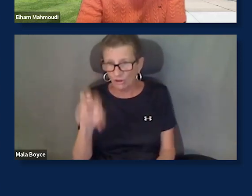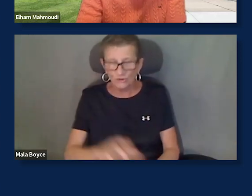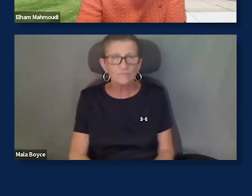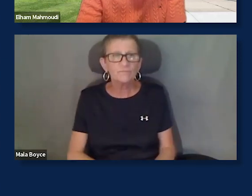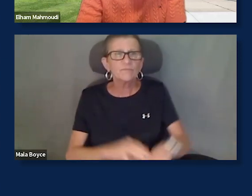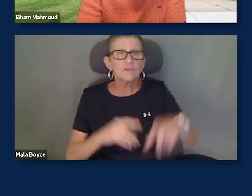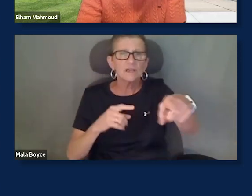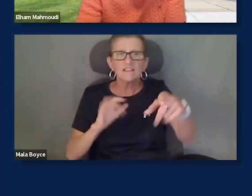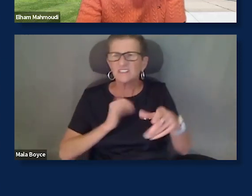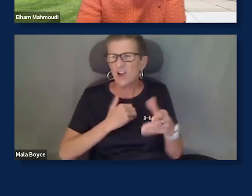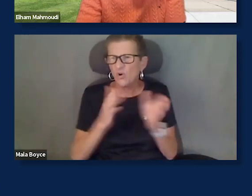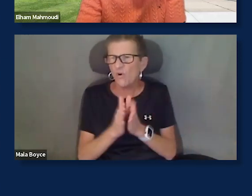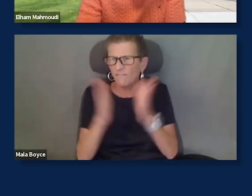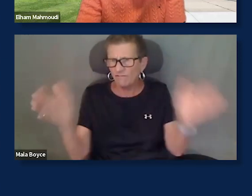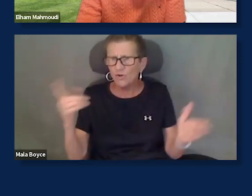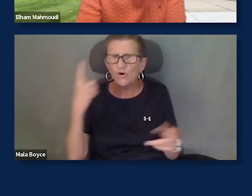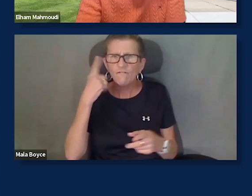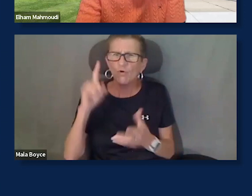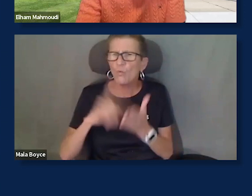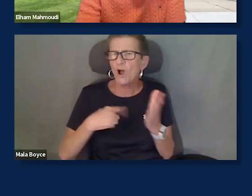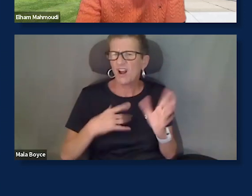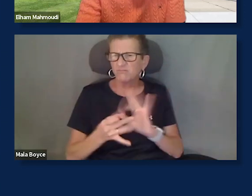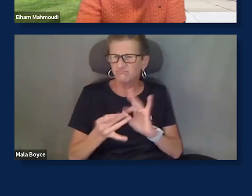This is the overview of my talk today.